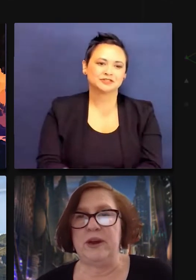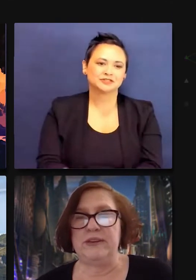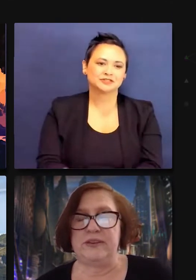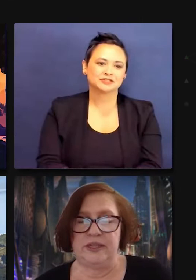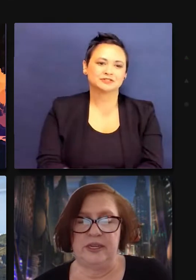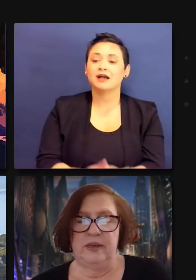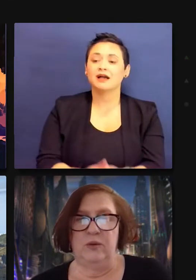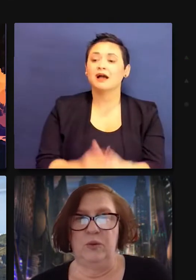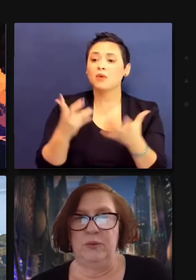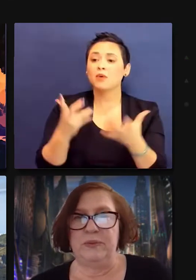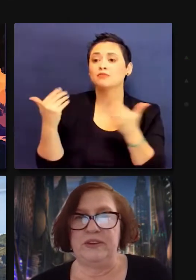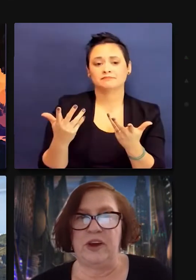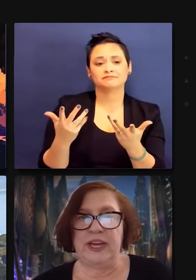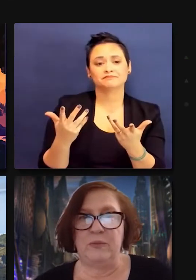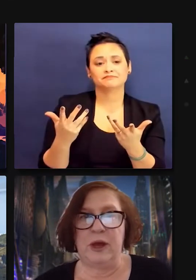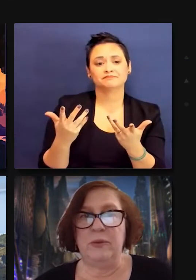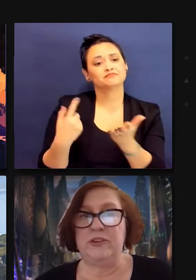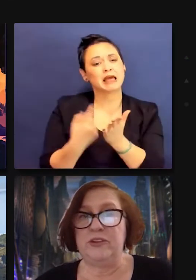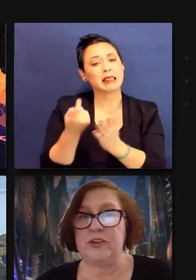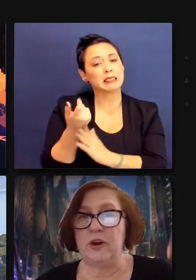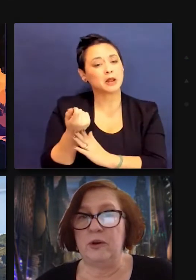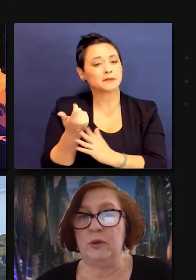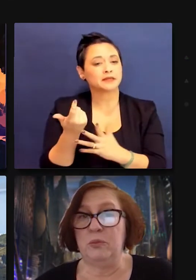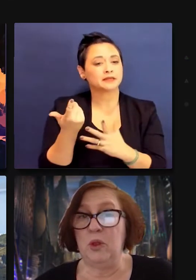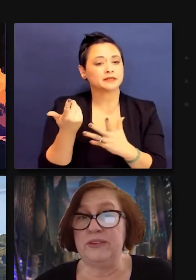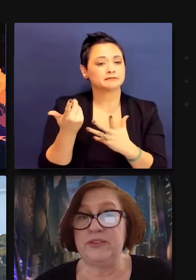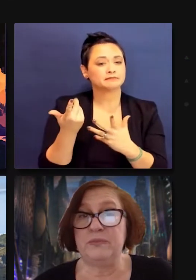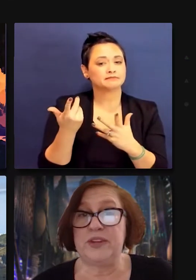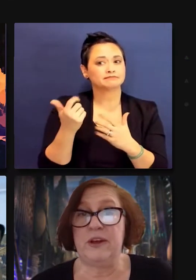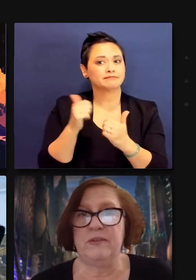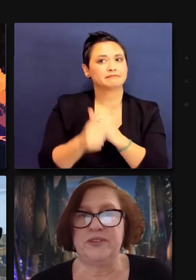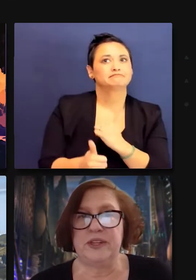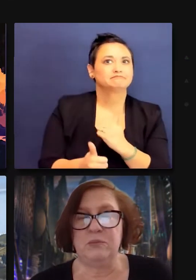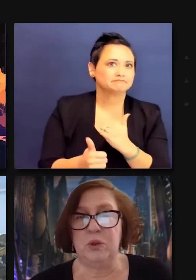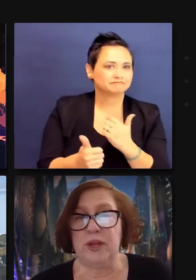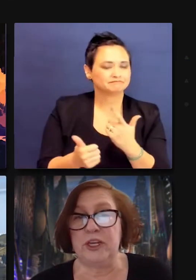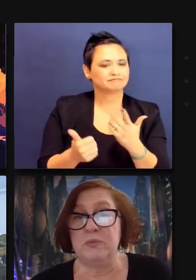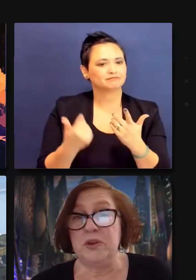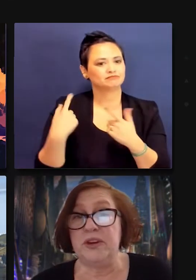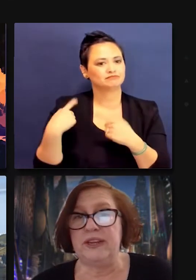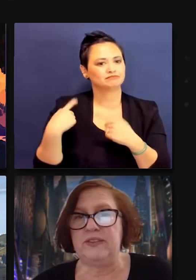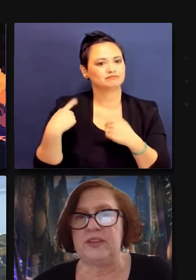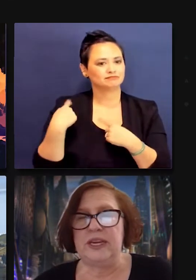beyond what we've been talking about, which is our employees themselves and the employees communities.